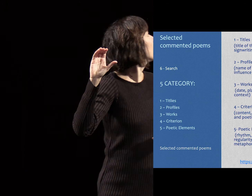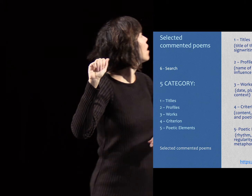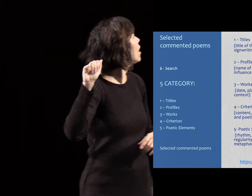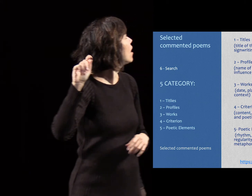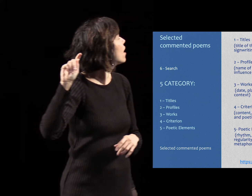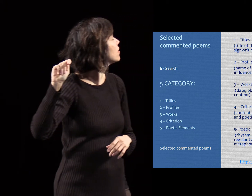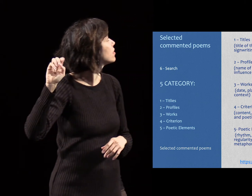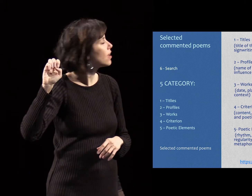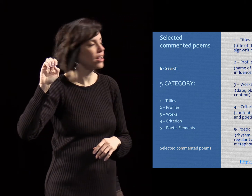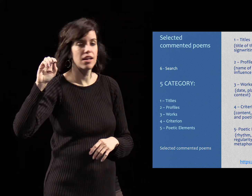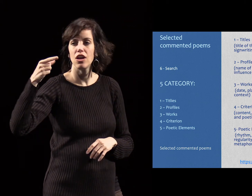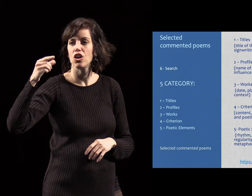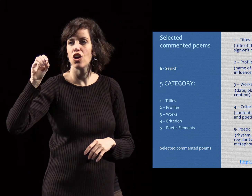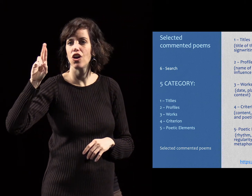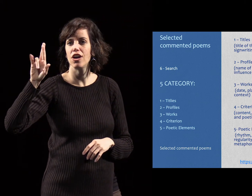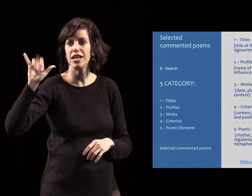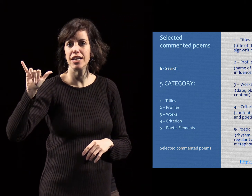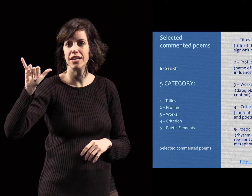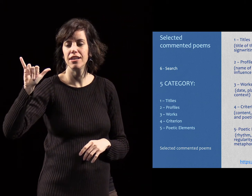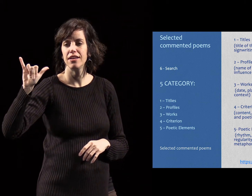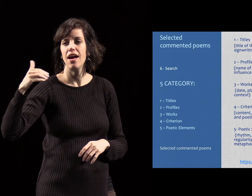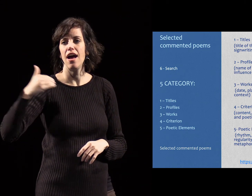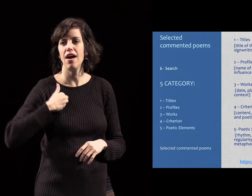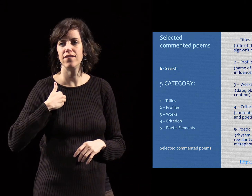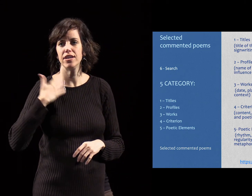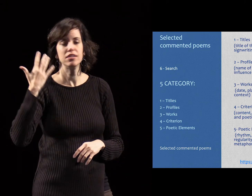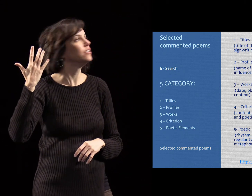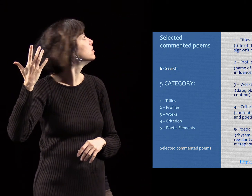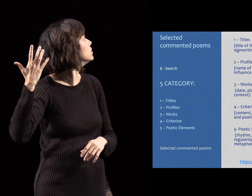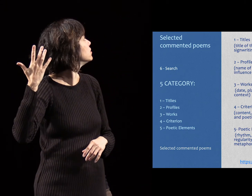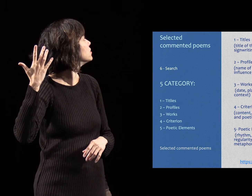As for categories, I broke it down into 5.